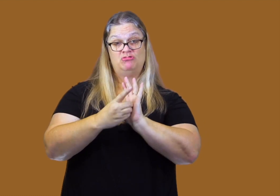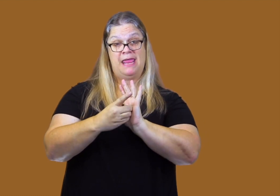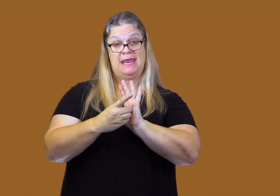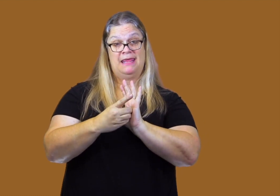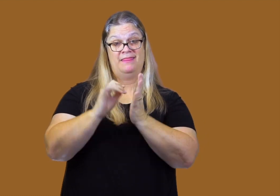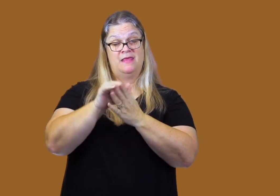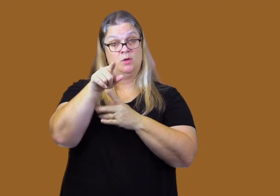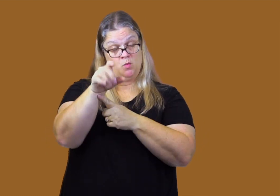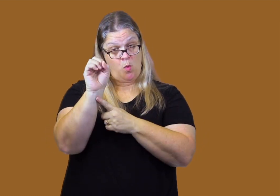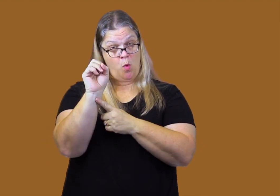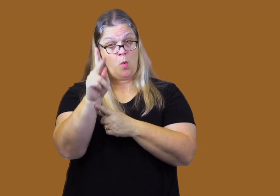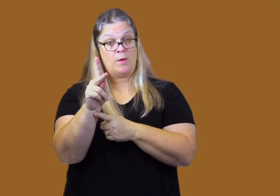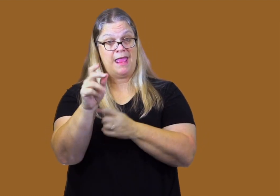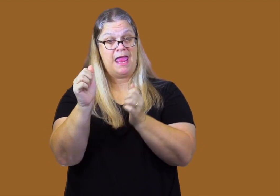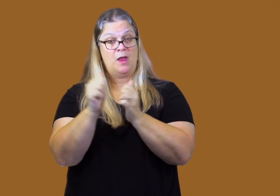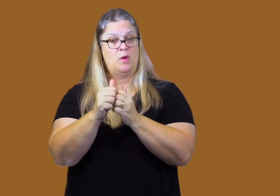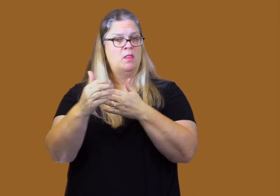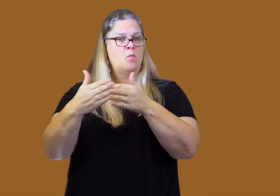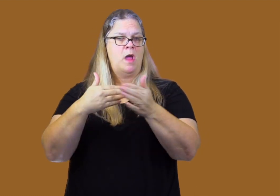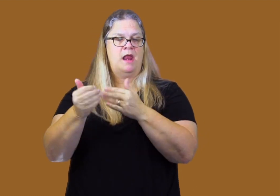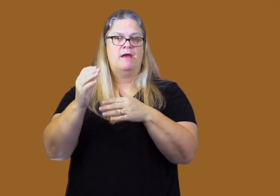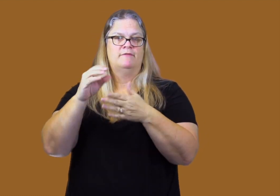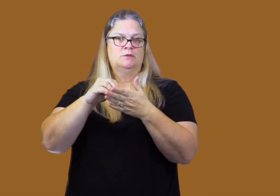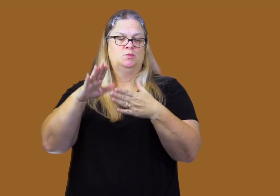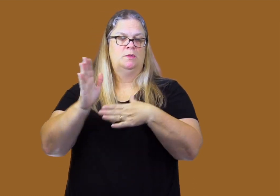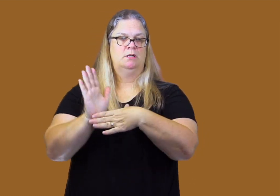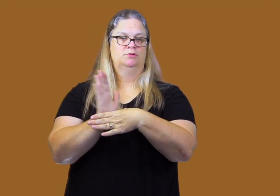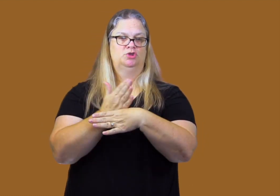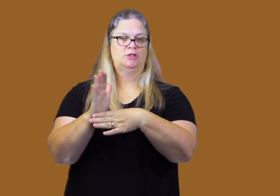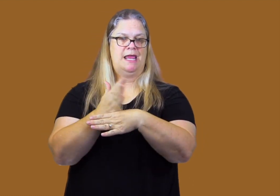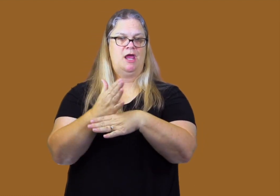When you are demonstrating that you're OK with whatever the student may share,